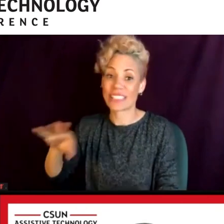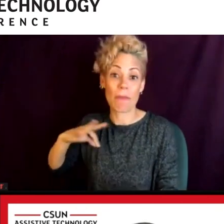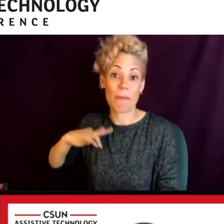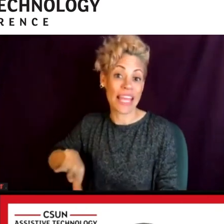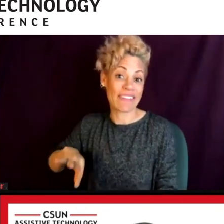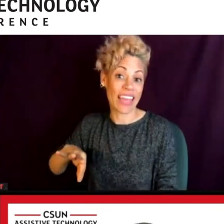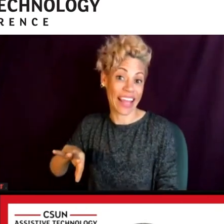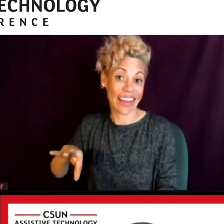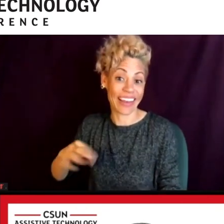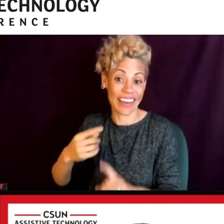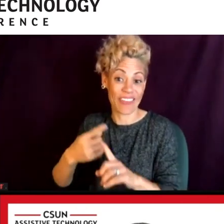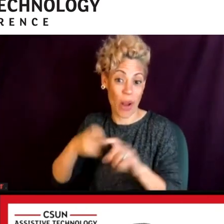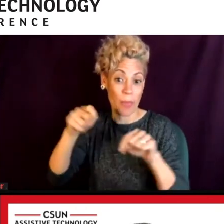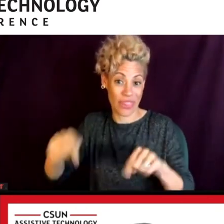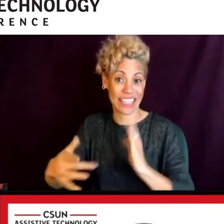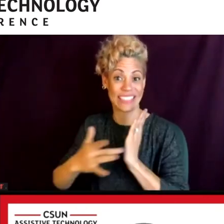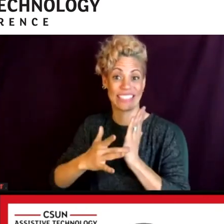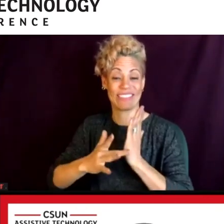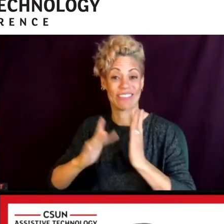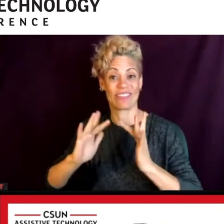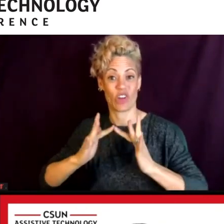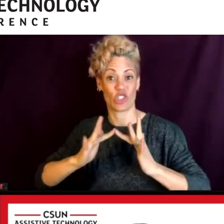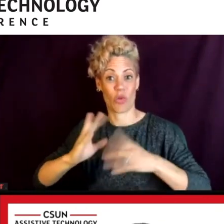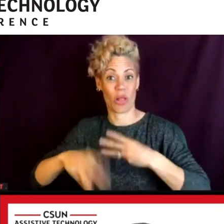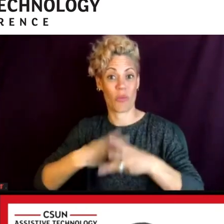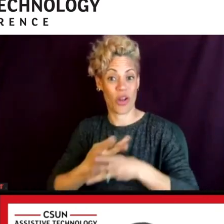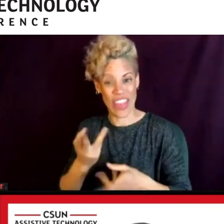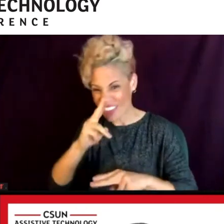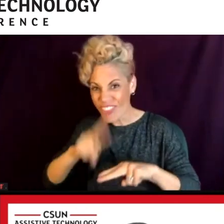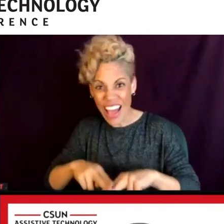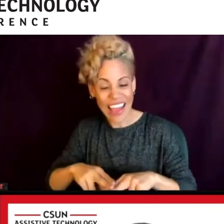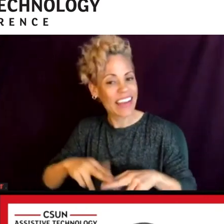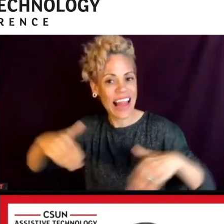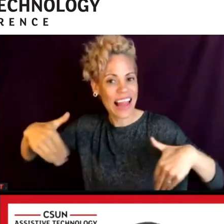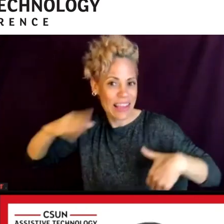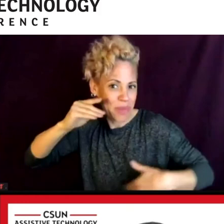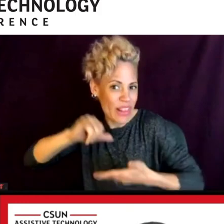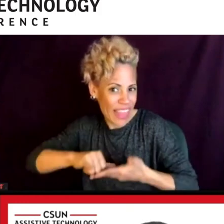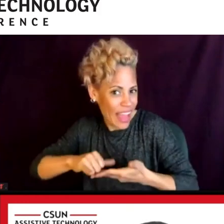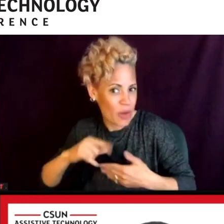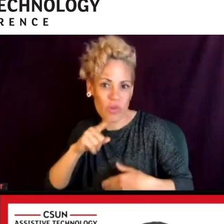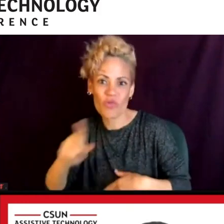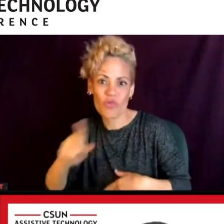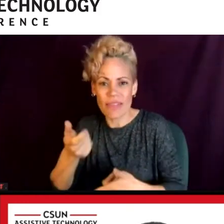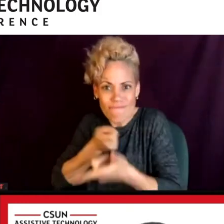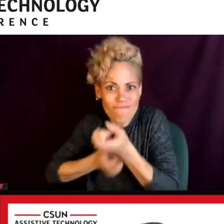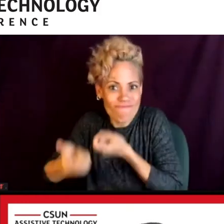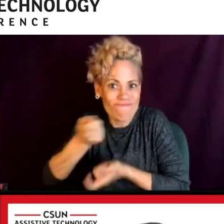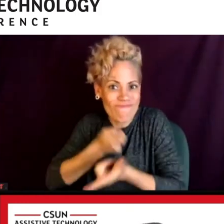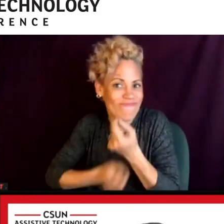It was really fun and we haven't done it before. And we got to hear more about your experience and insights.